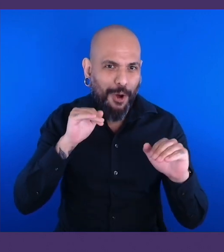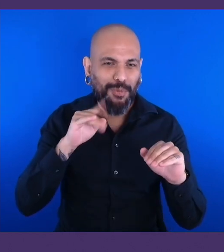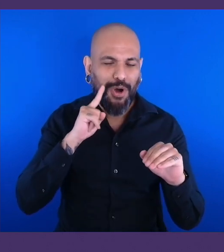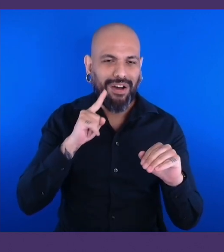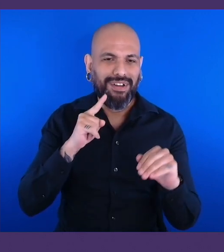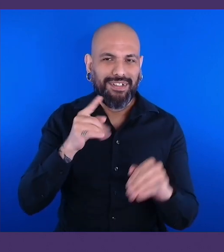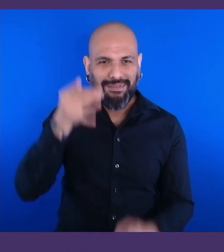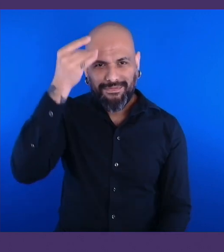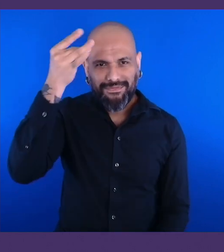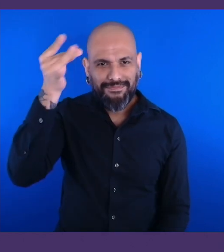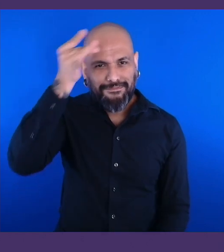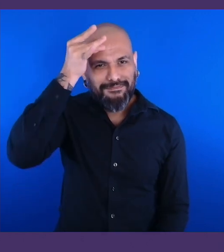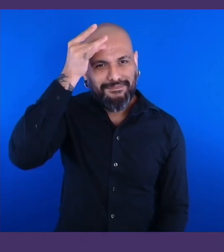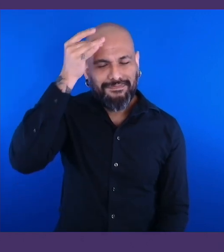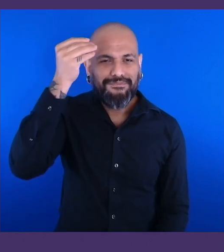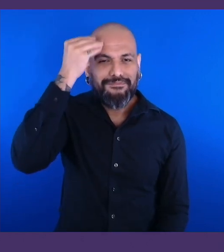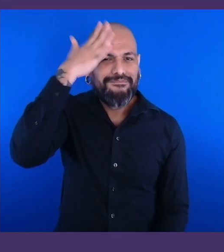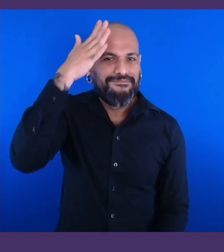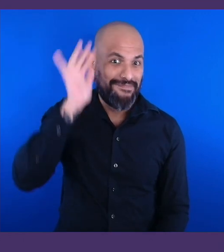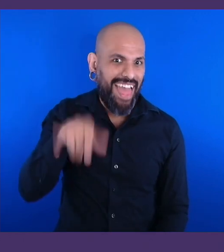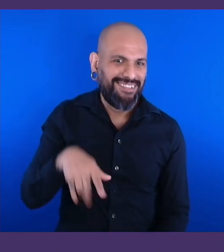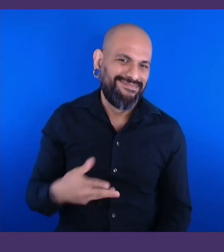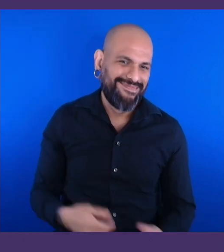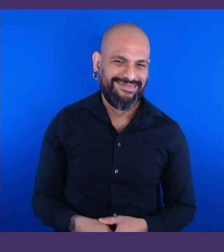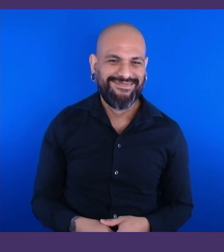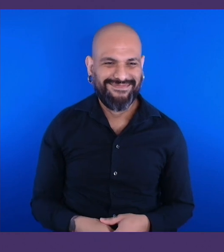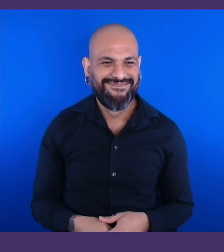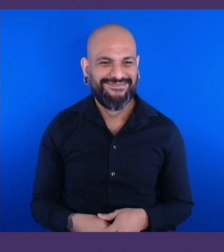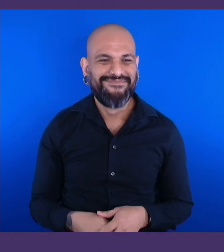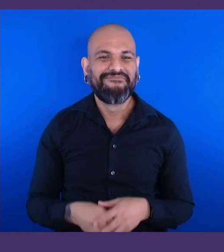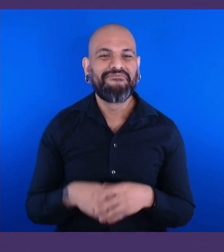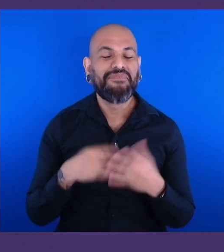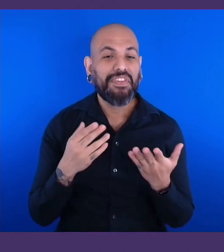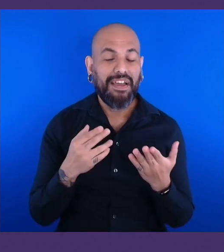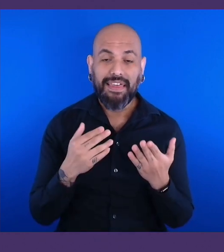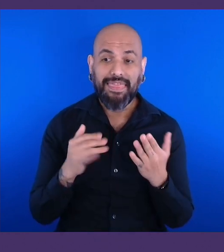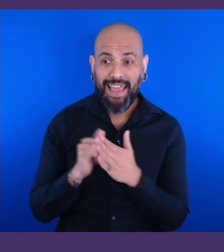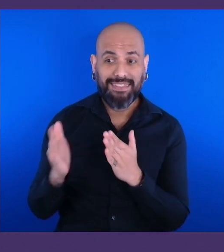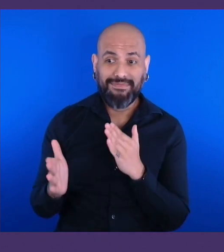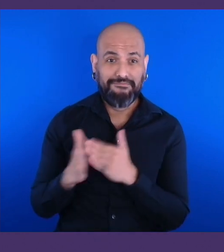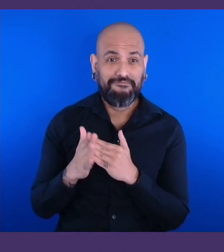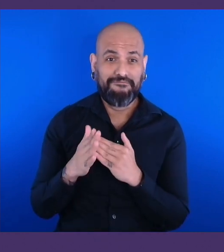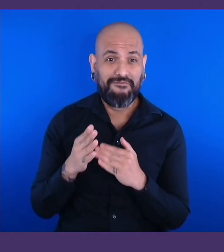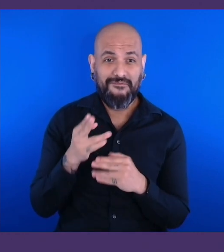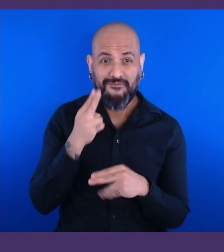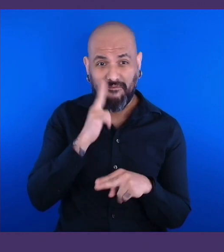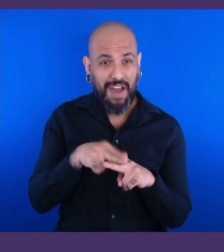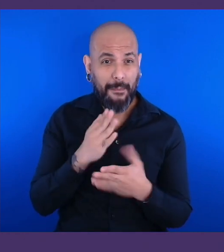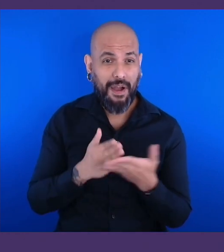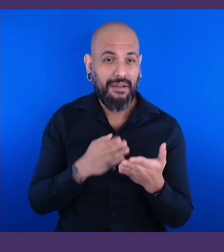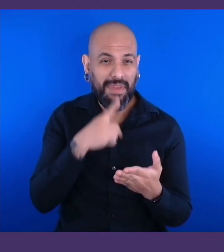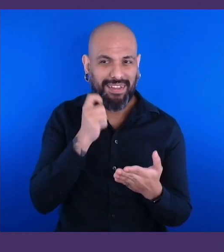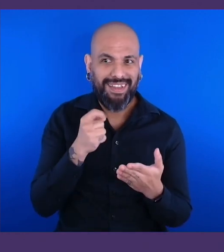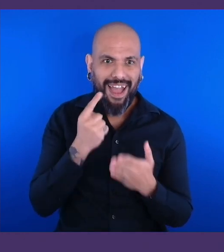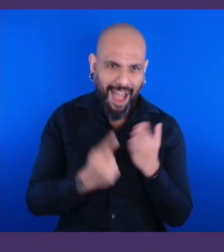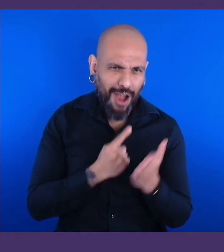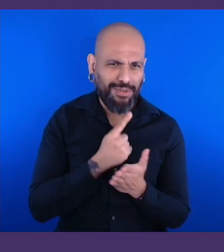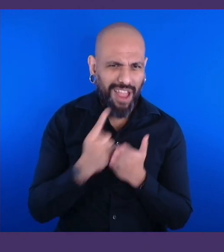Jamie Dean: Yeah, and that's definitely the most fun part of it because it's also hours and hours of labor of really digging into the act